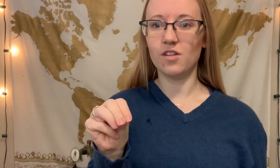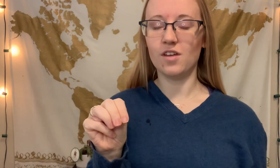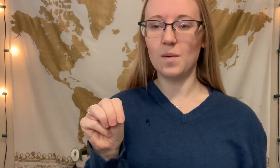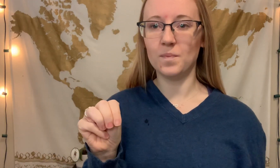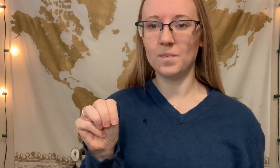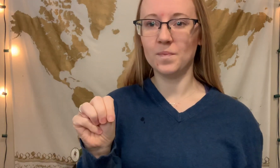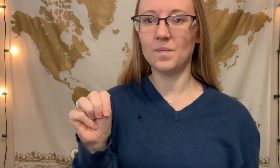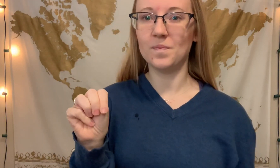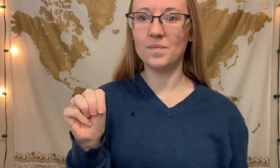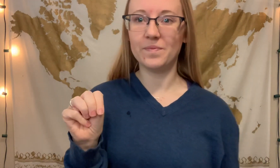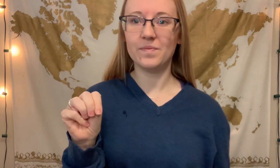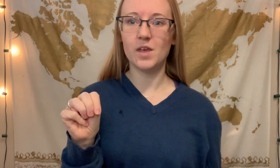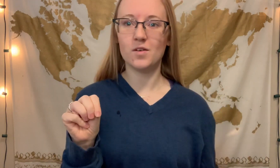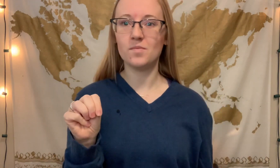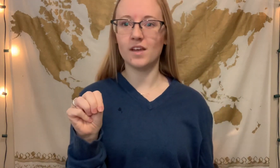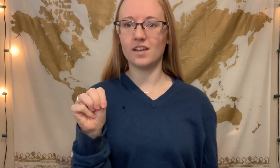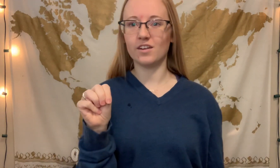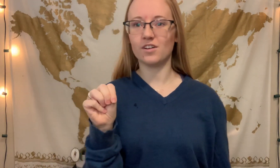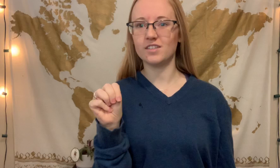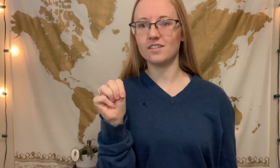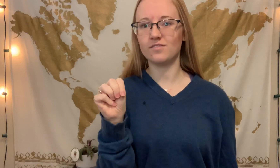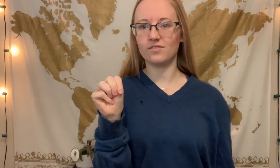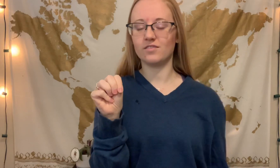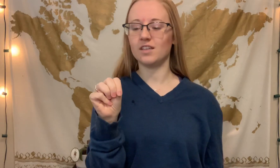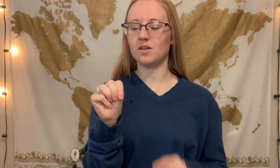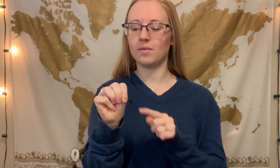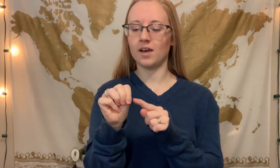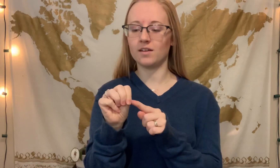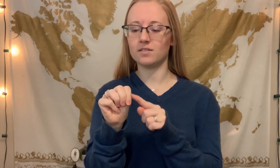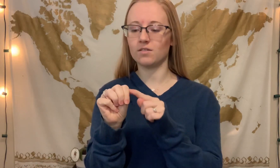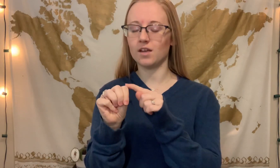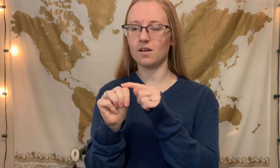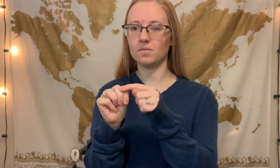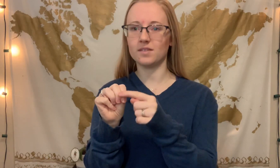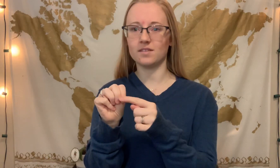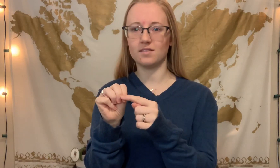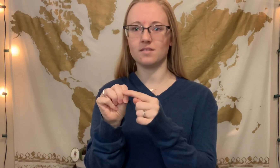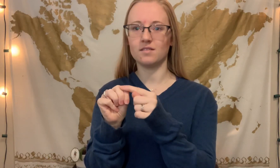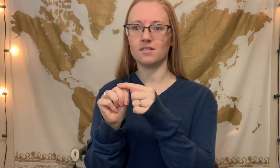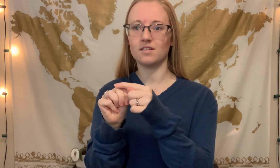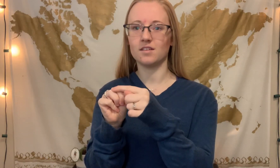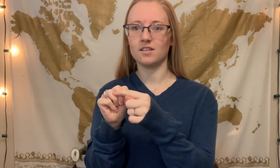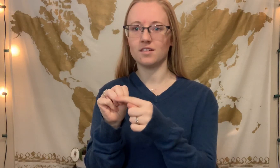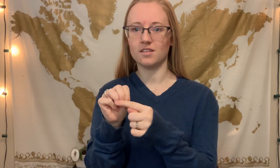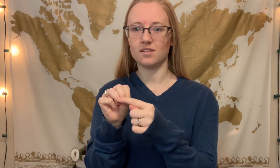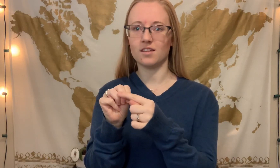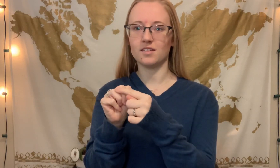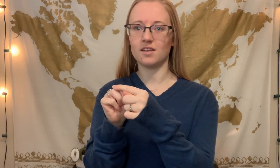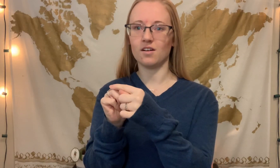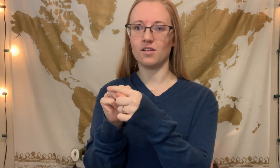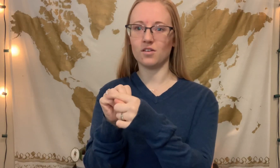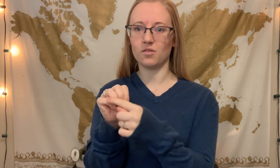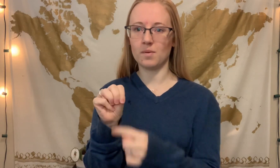your thumb. M like in cursive and it has three humps that's how you can remember